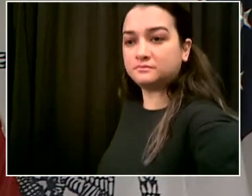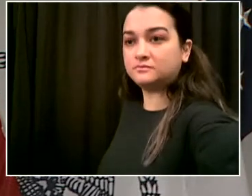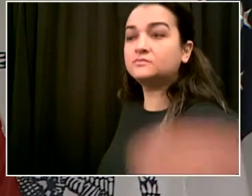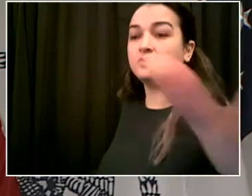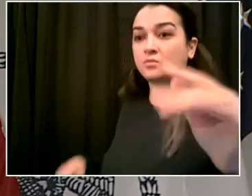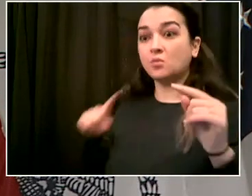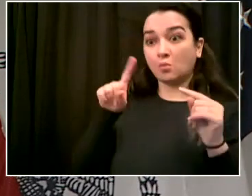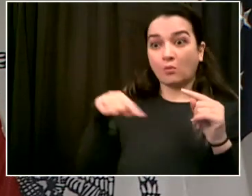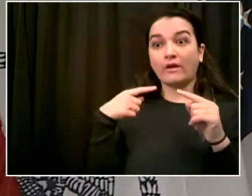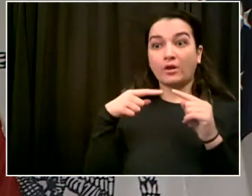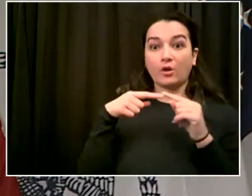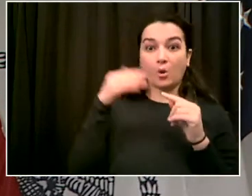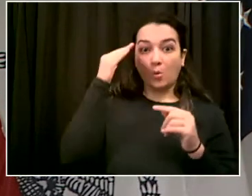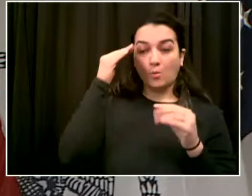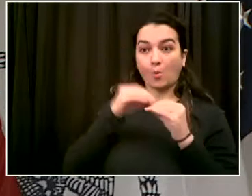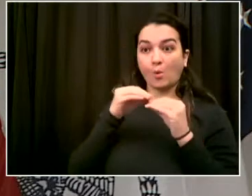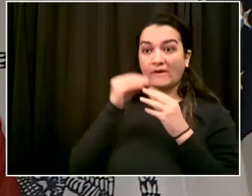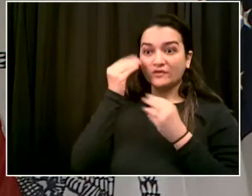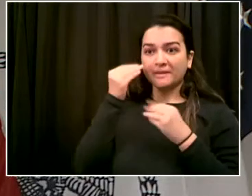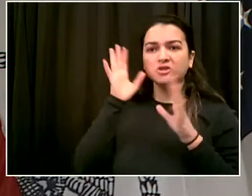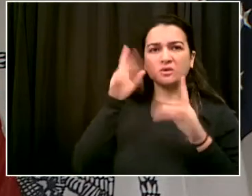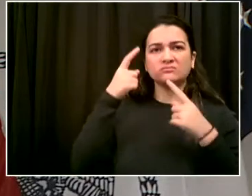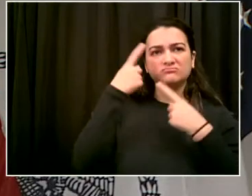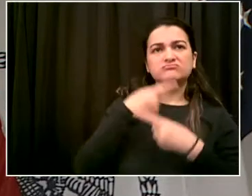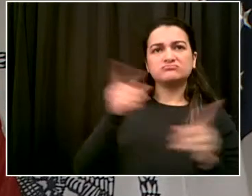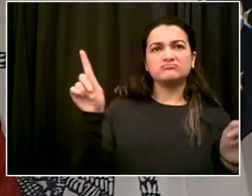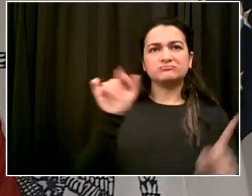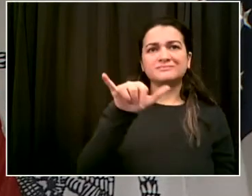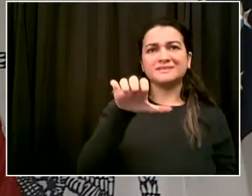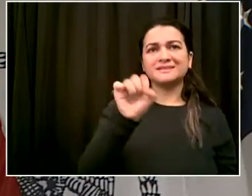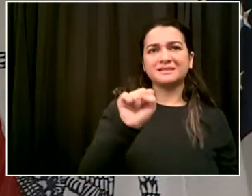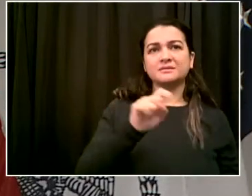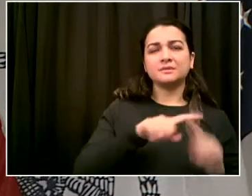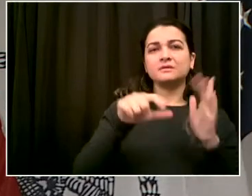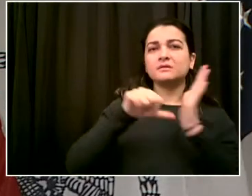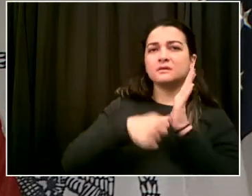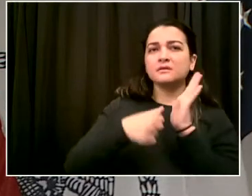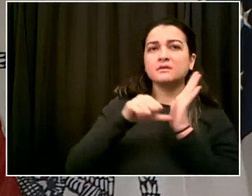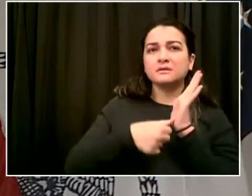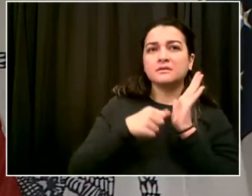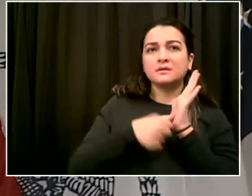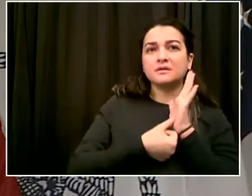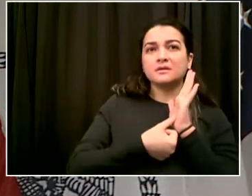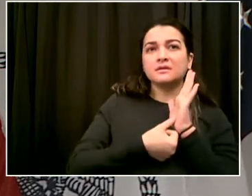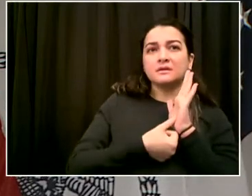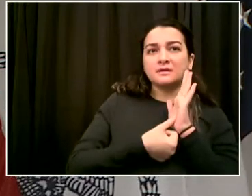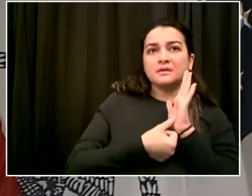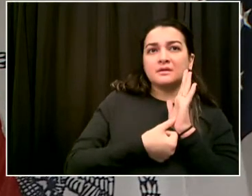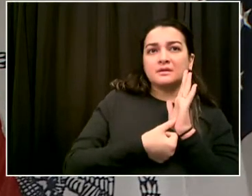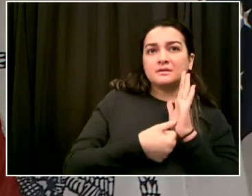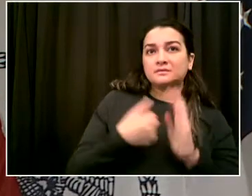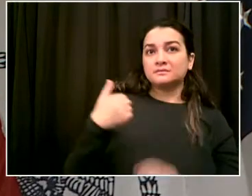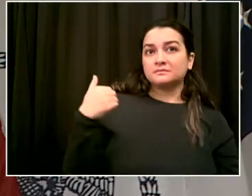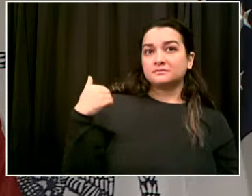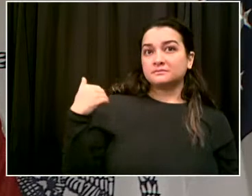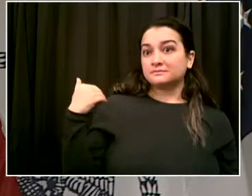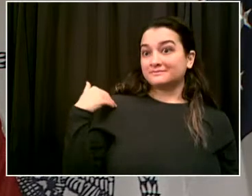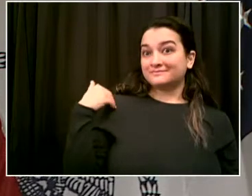THE RECENT EVENTS AT THE CAPITAL. TELLLL PEOPOPE LWHWA HAHAPEPNND EAND WHY IT HAPPENED WE